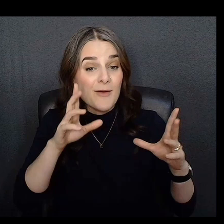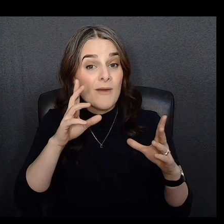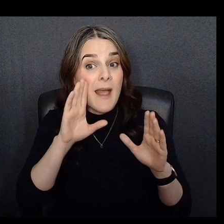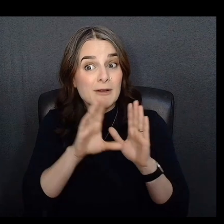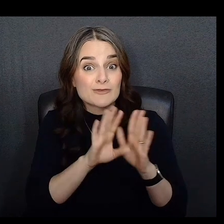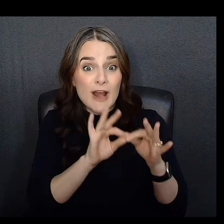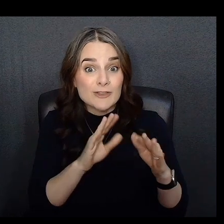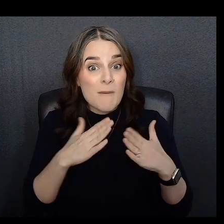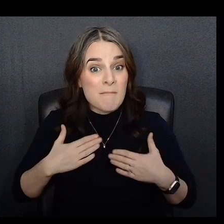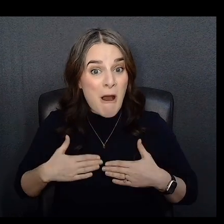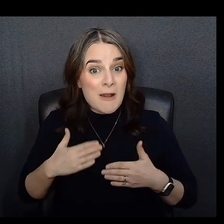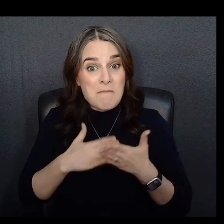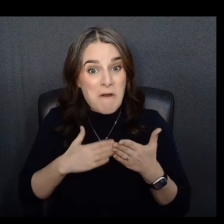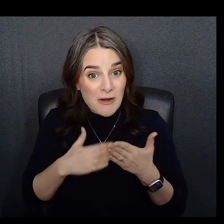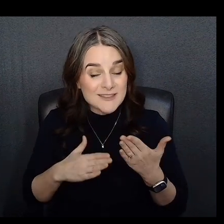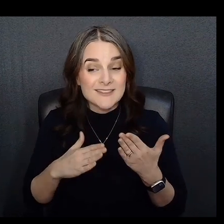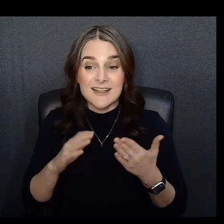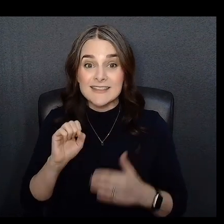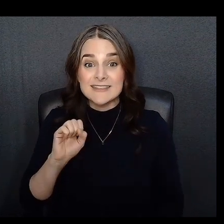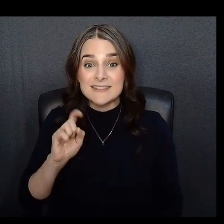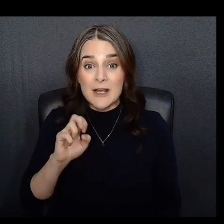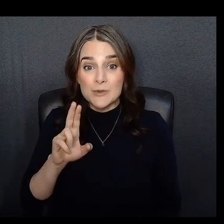parts or sexual health and activity as well.